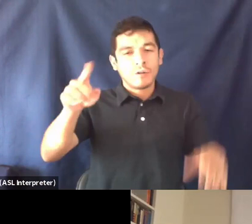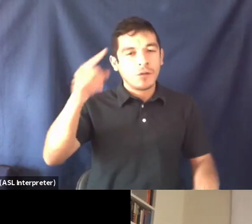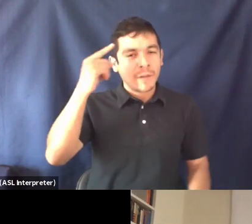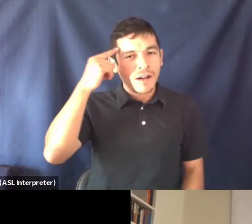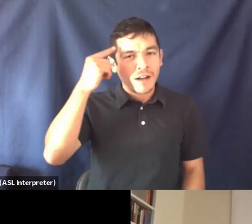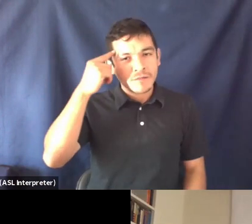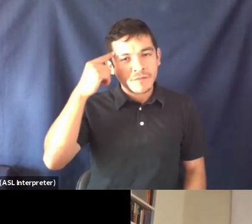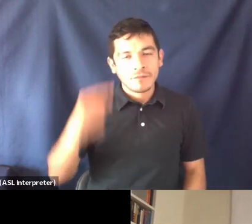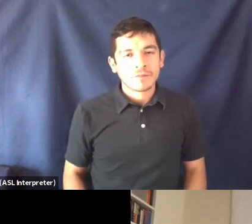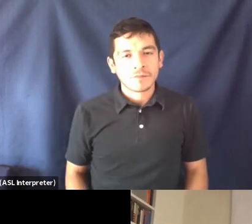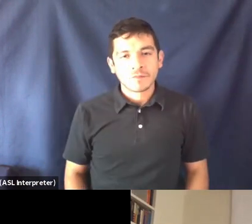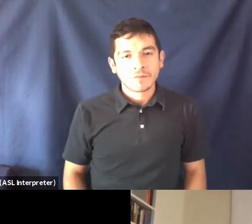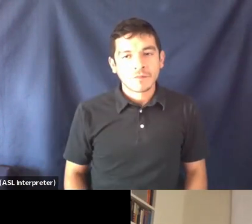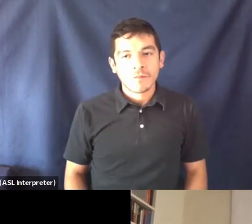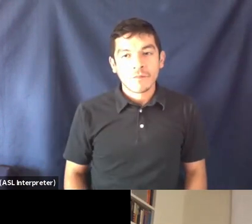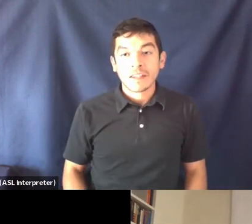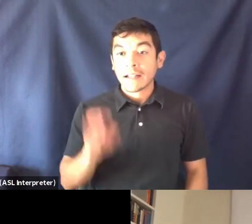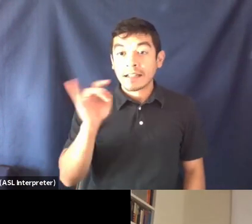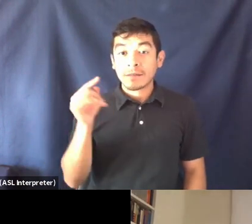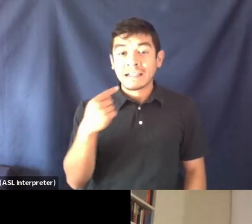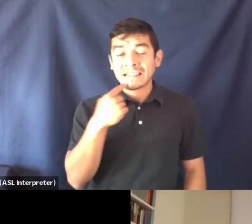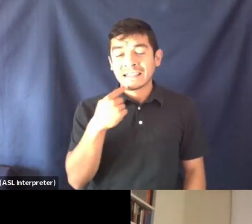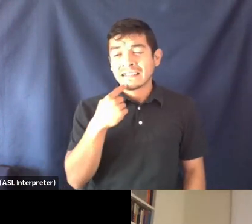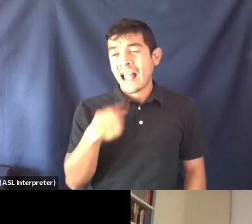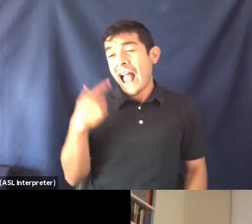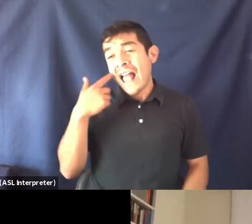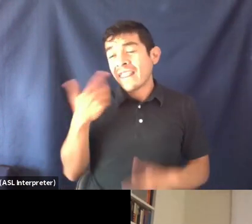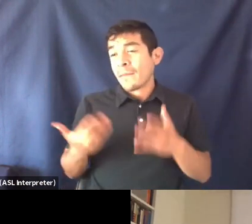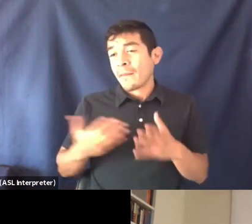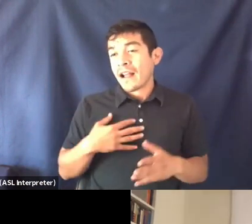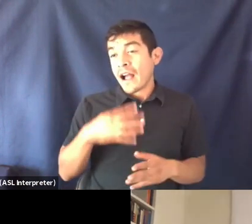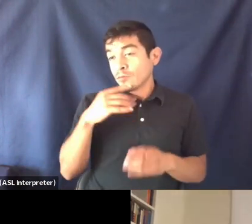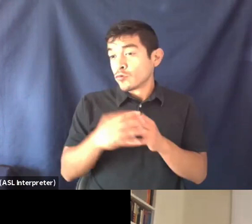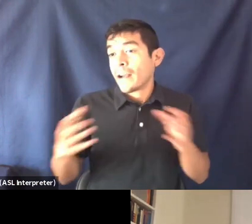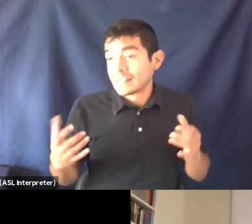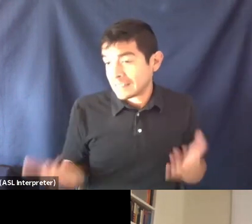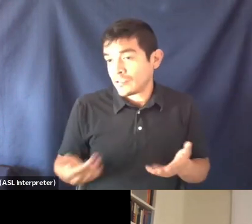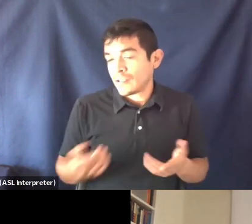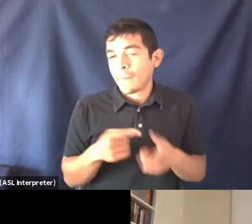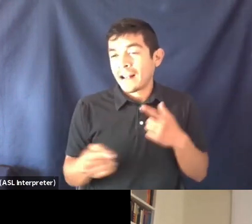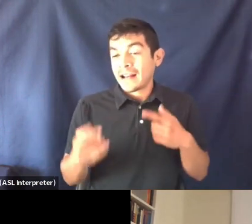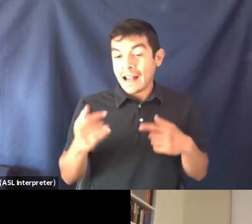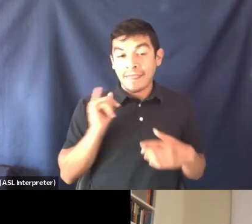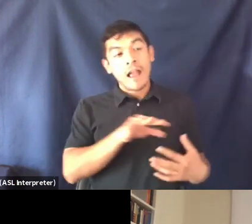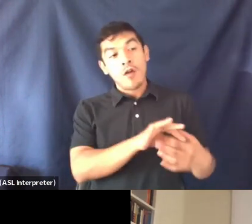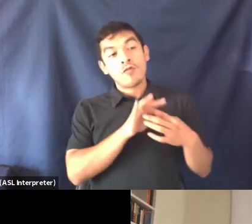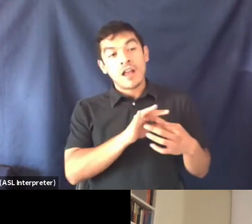but I do feel like at the time that I was filming the relationship that Turkish people had towards refugees